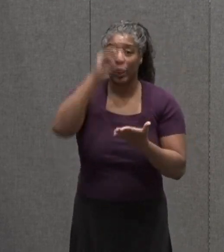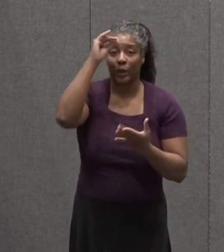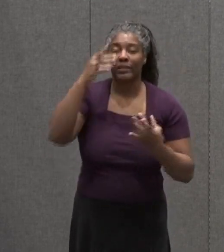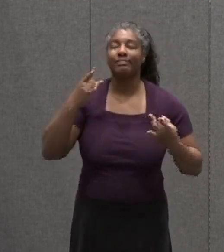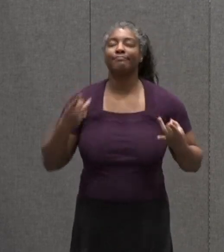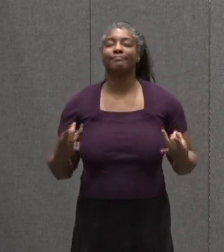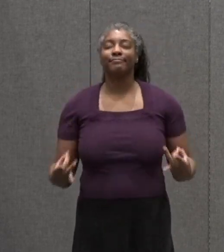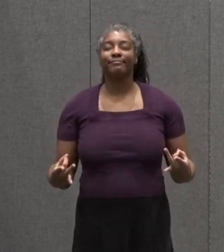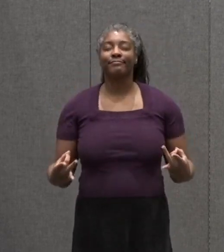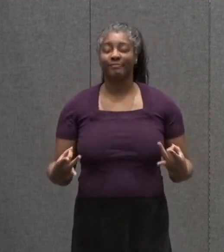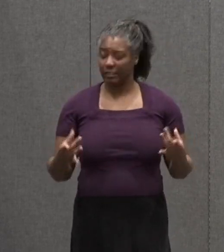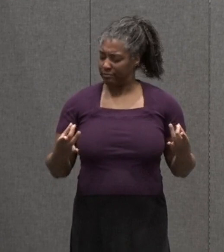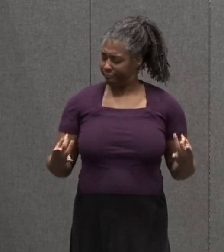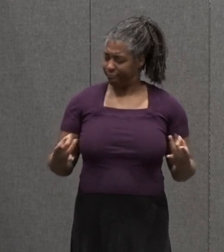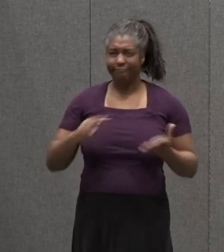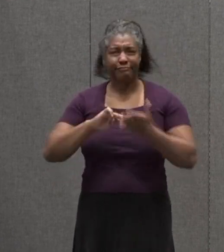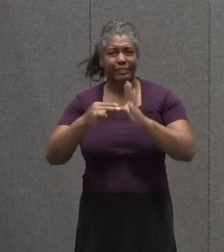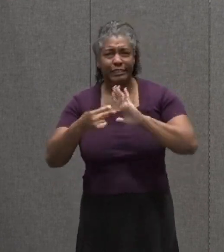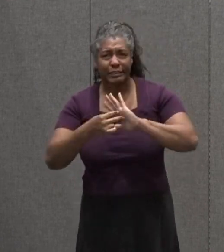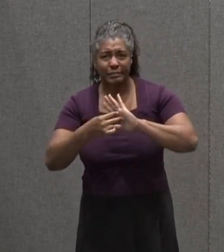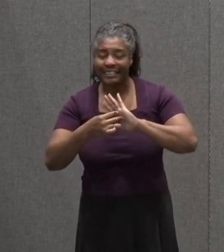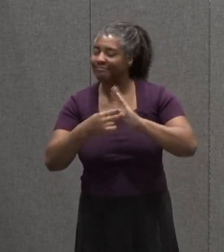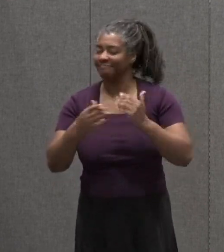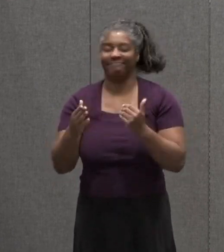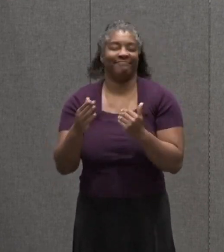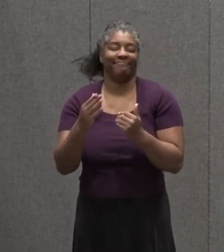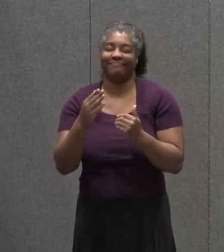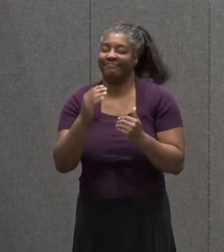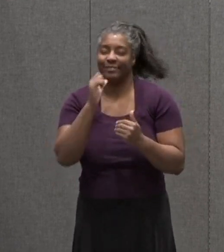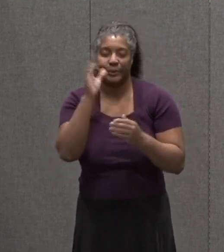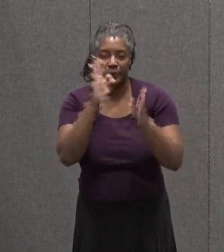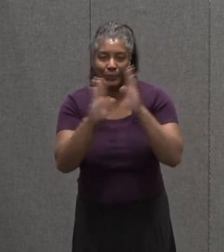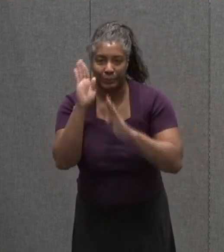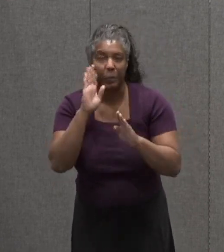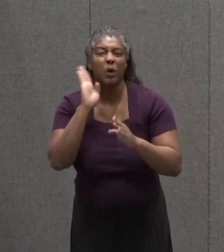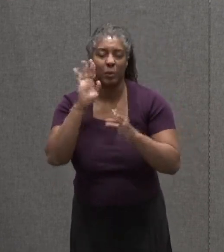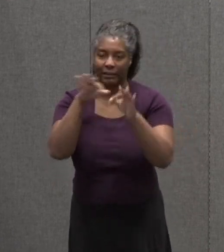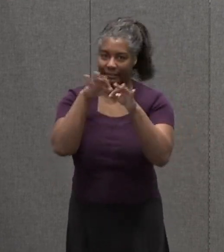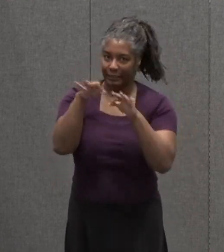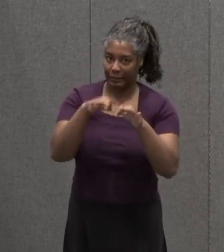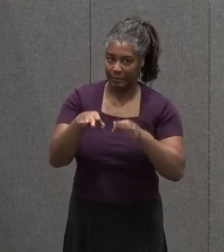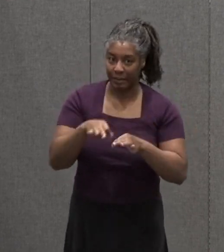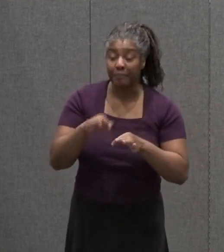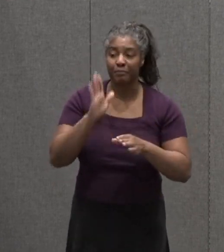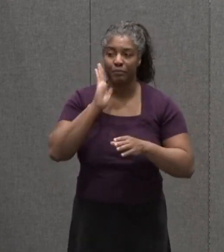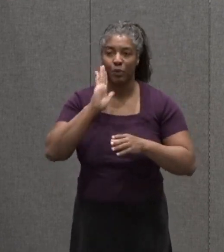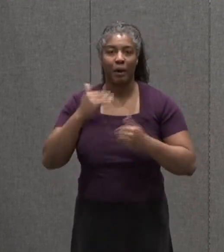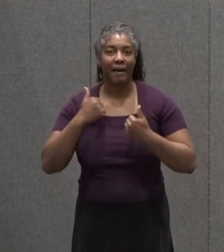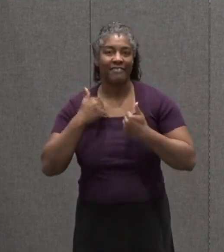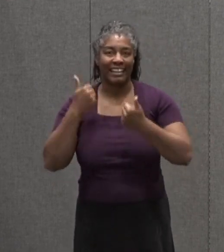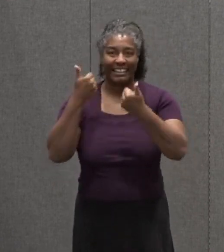We're gonna work that out. And I'll explain it all to you with some fun games and stuff. But for the meantime, I'd like to talk to you